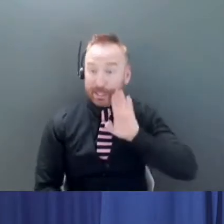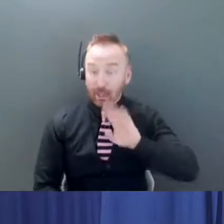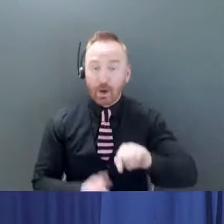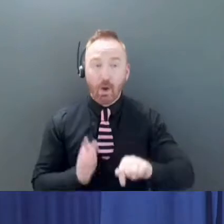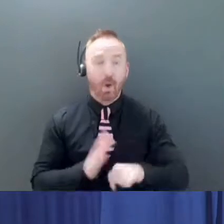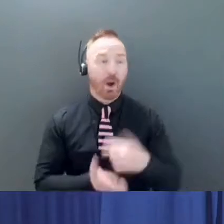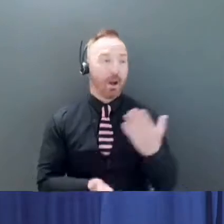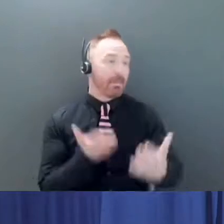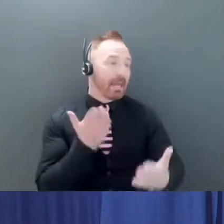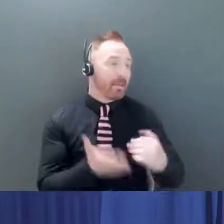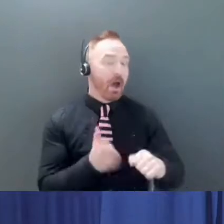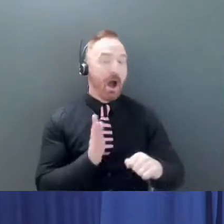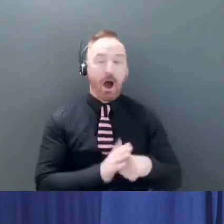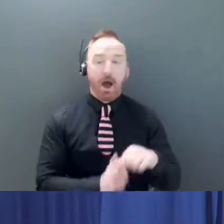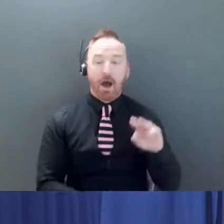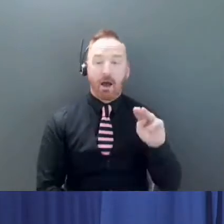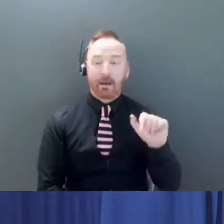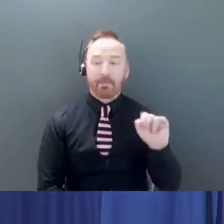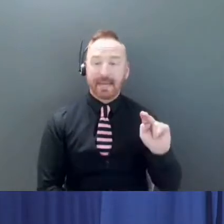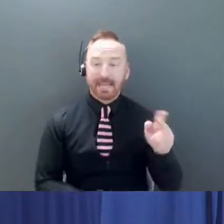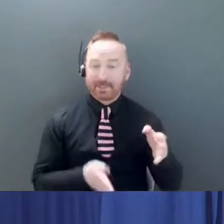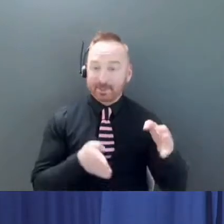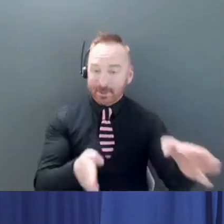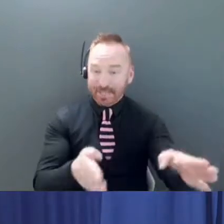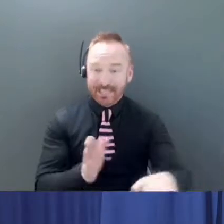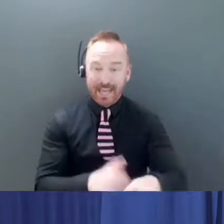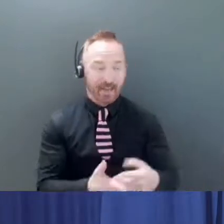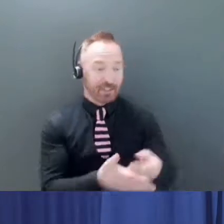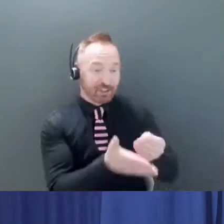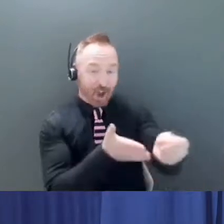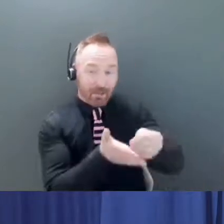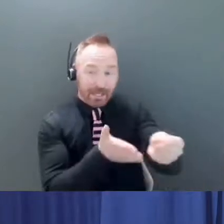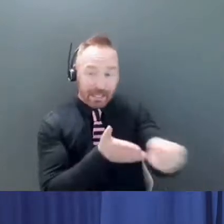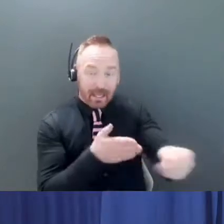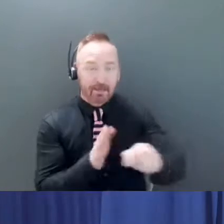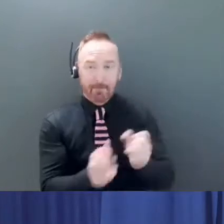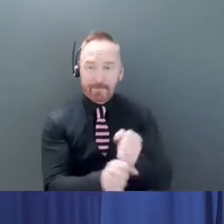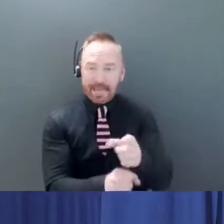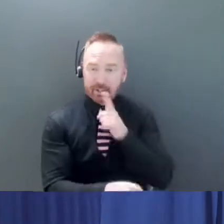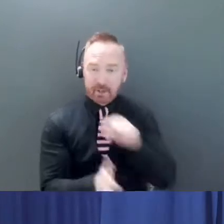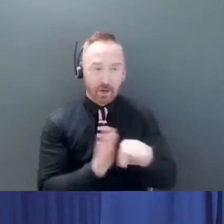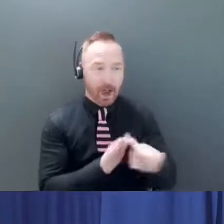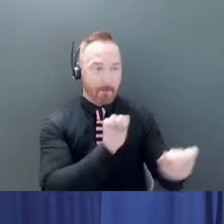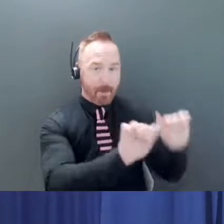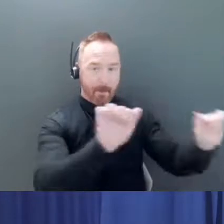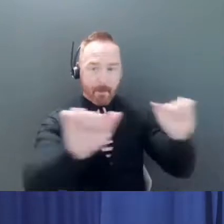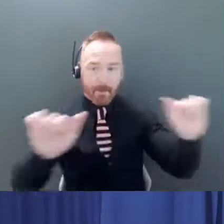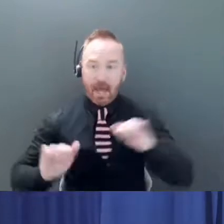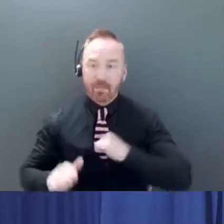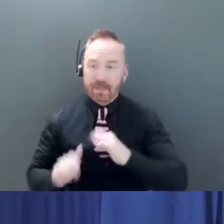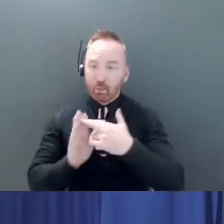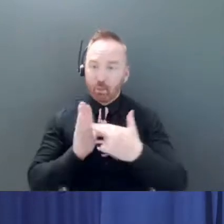aware of the rules these establishments have in place and follow them accordingly. And of course any questions